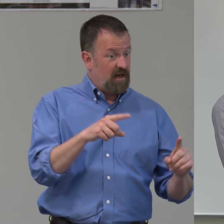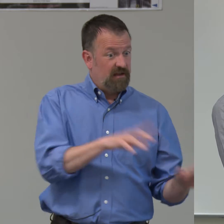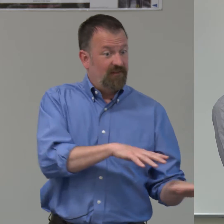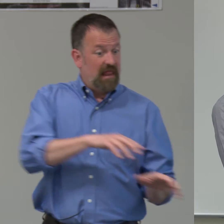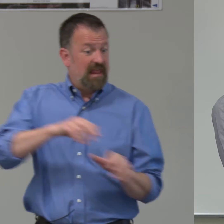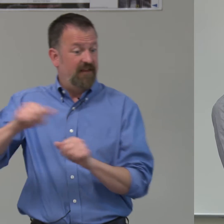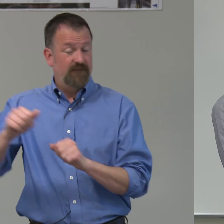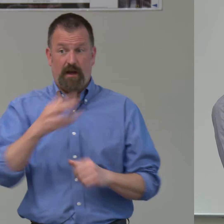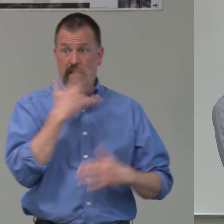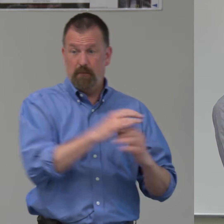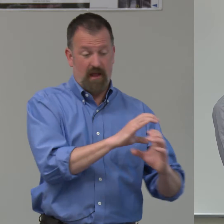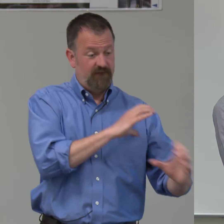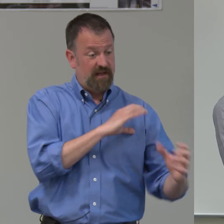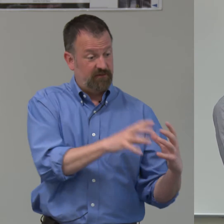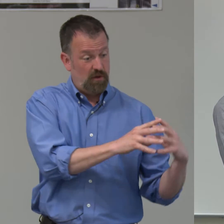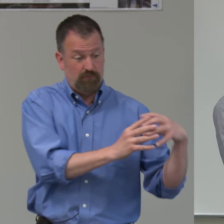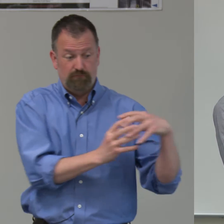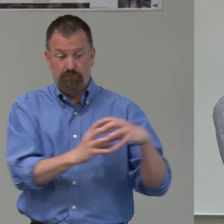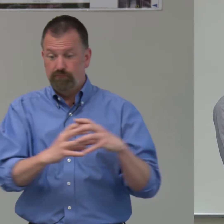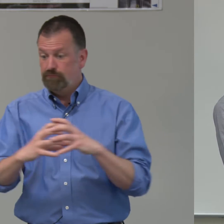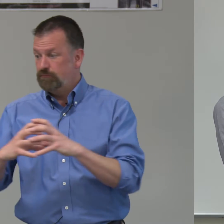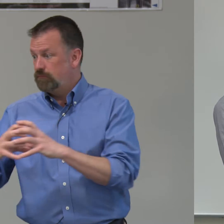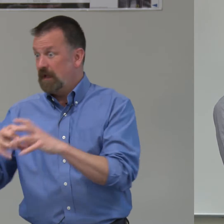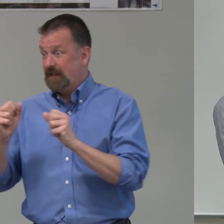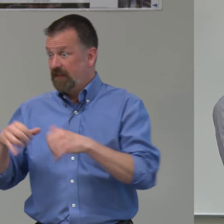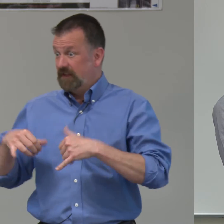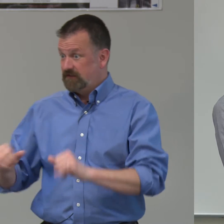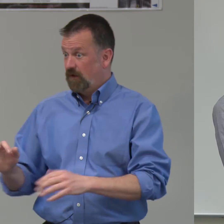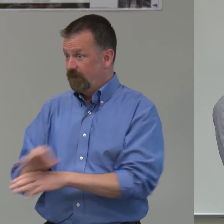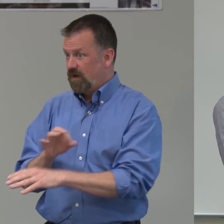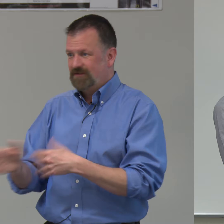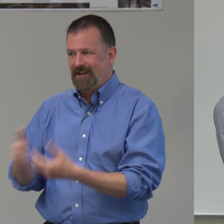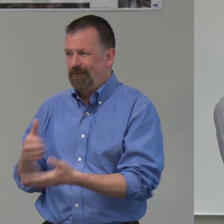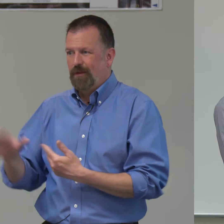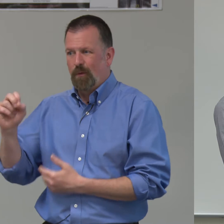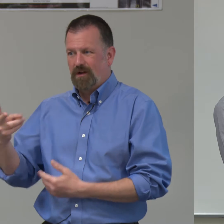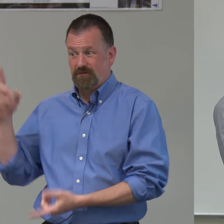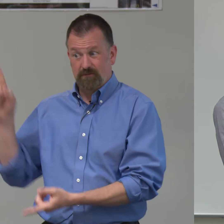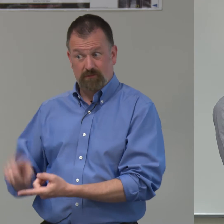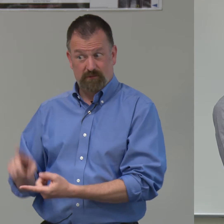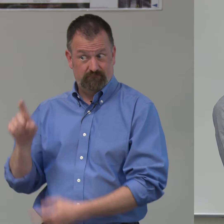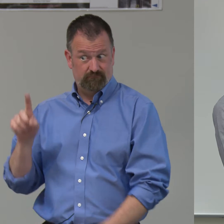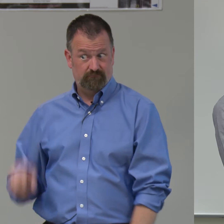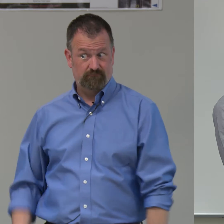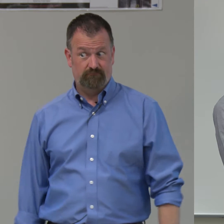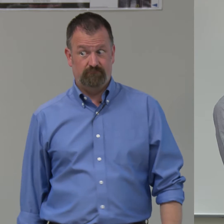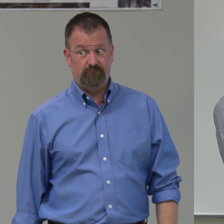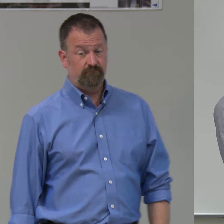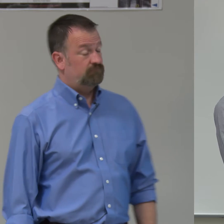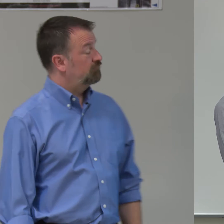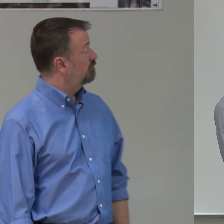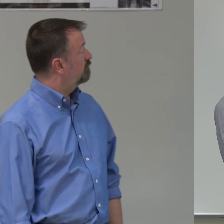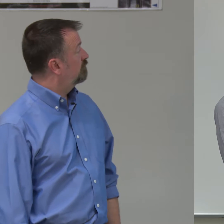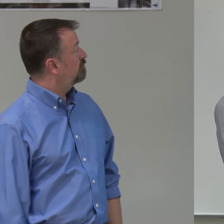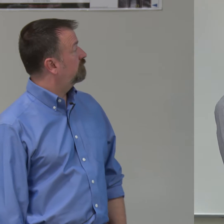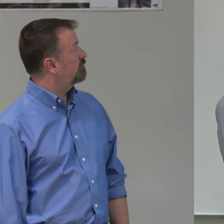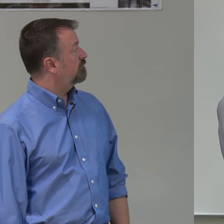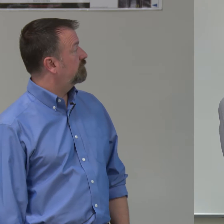at moving away from these blood vessels and actually functioning in areas where there's very little oxygen?